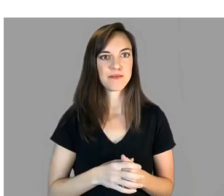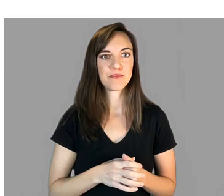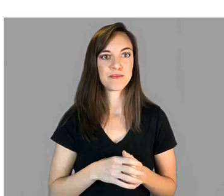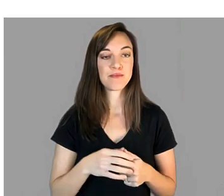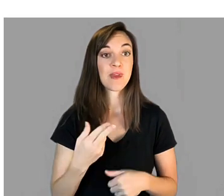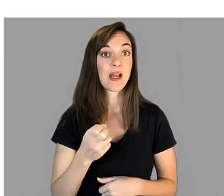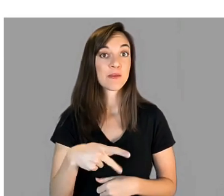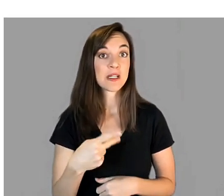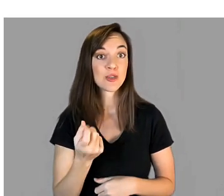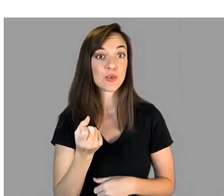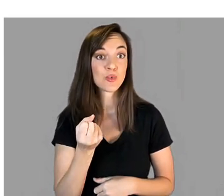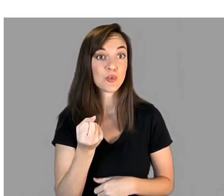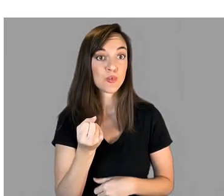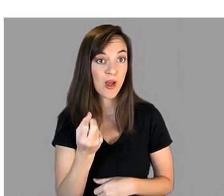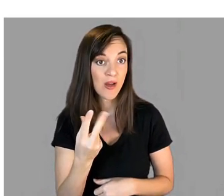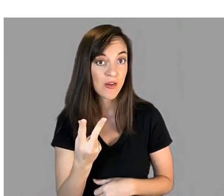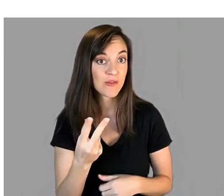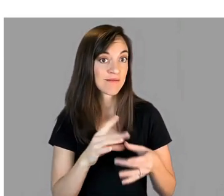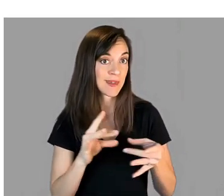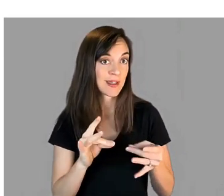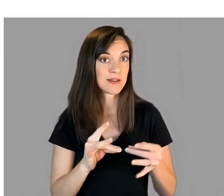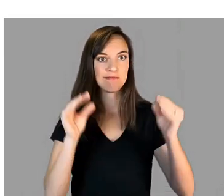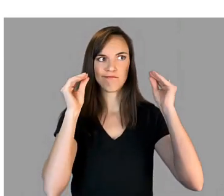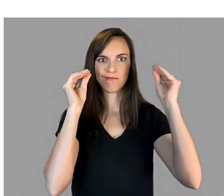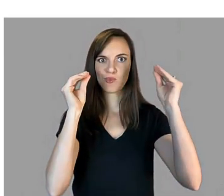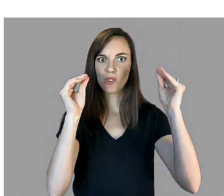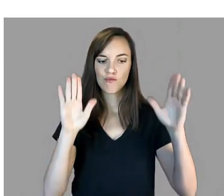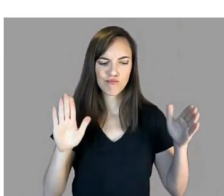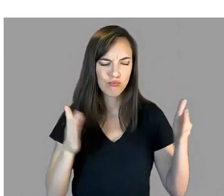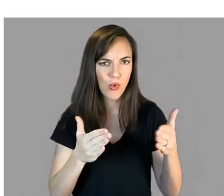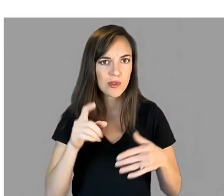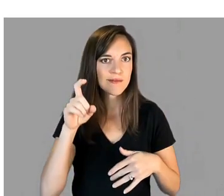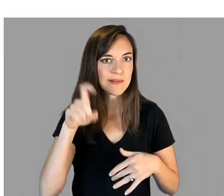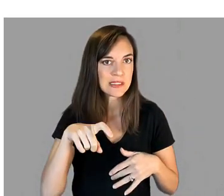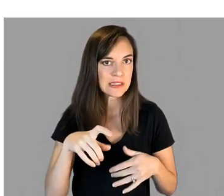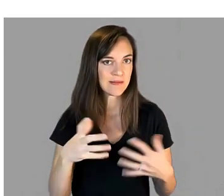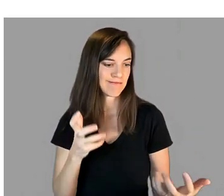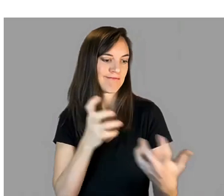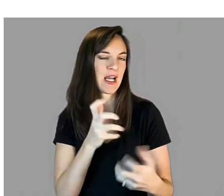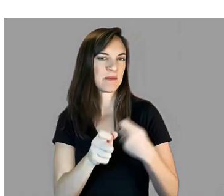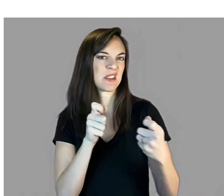HLP 12 states, “Systematically design instruction toward a specific learning goal.”